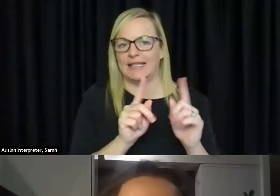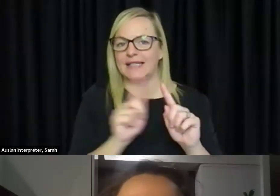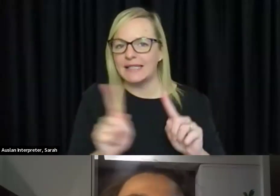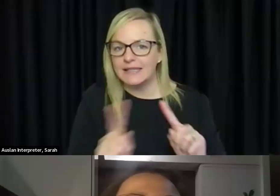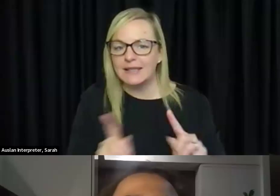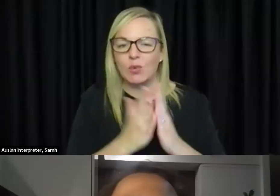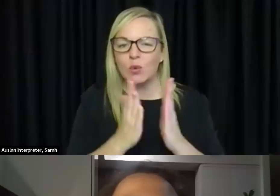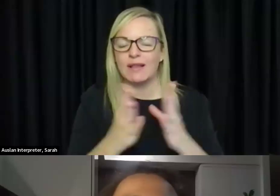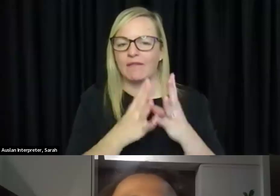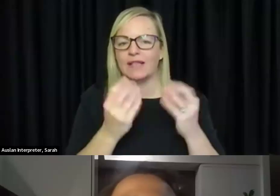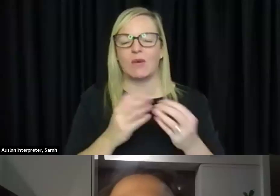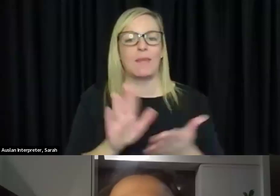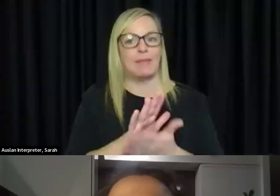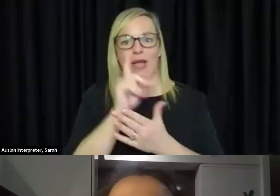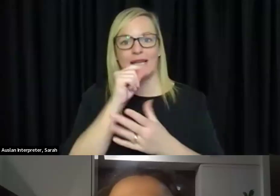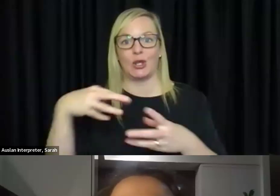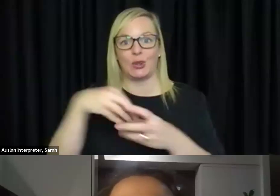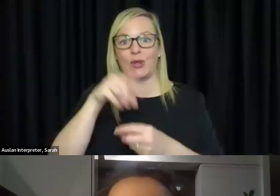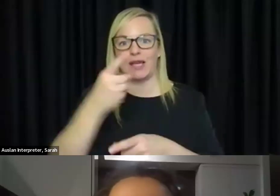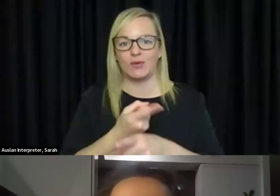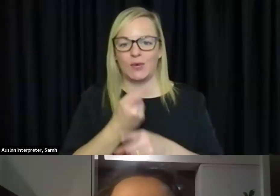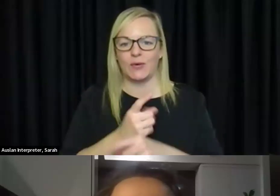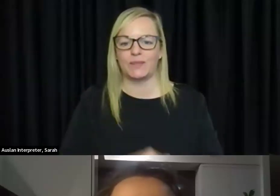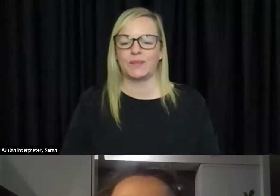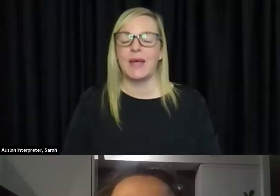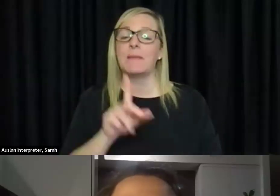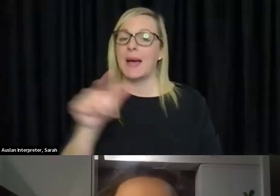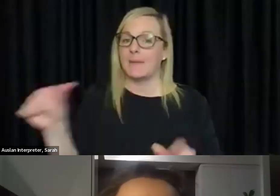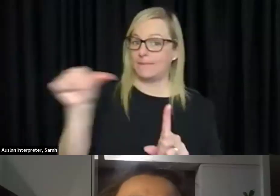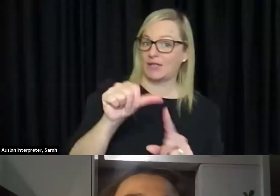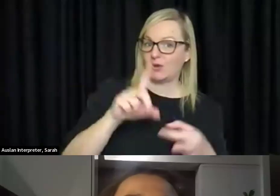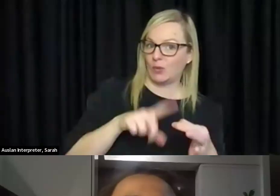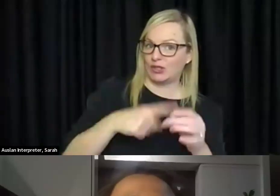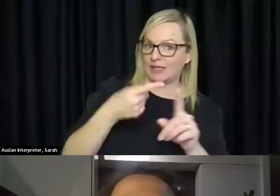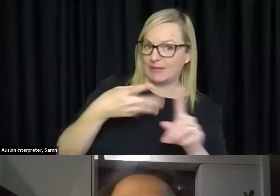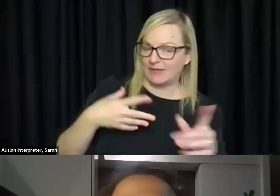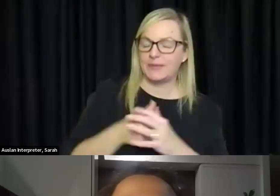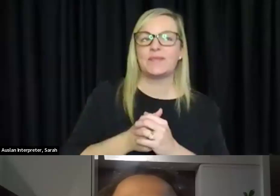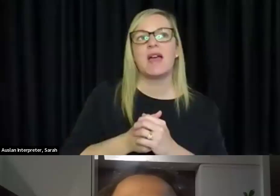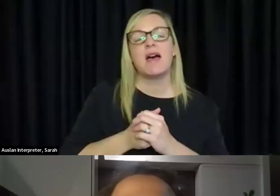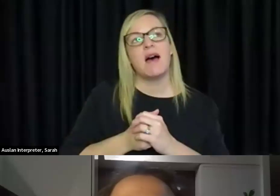about that. But jumping back to the question specifically, I think it is really important for